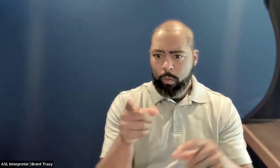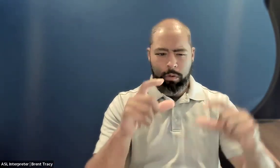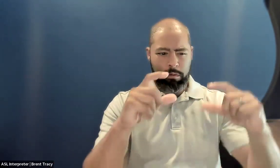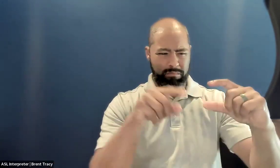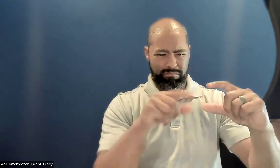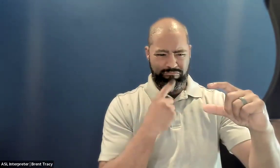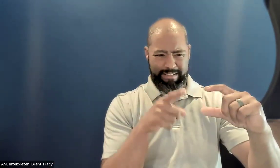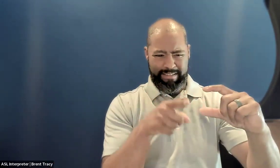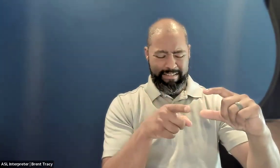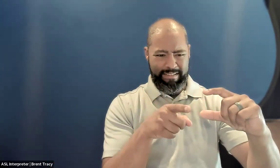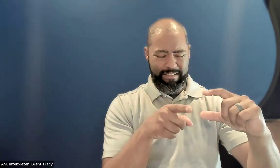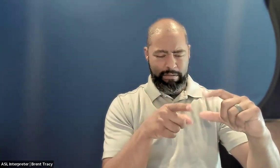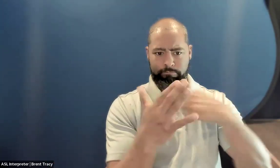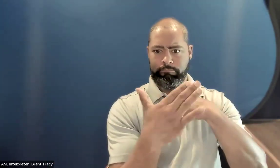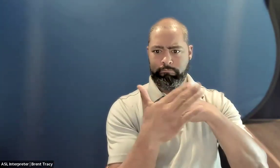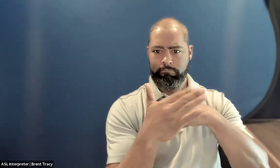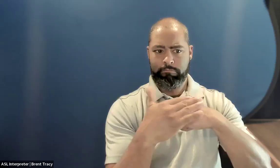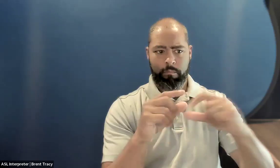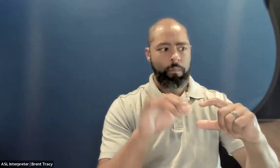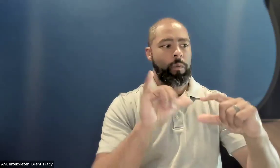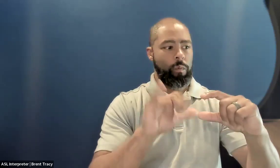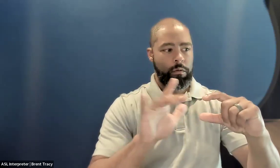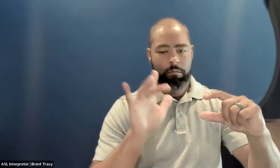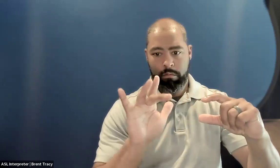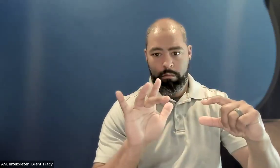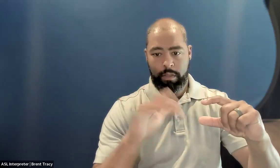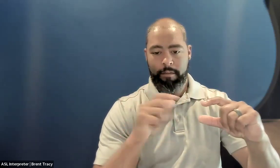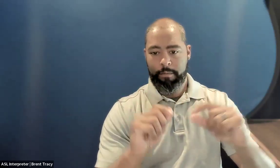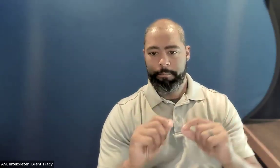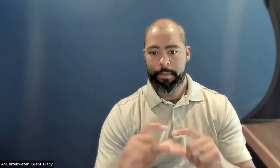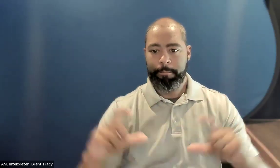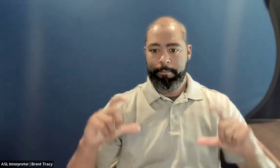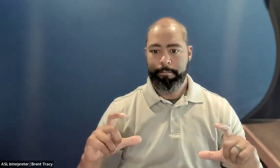occur, documentation on the tool page which I described earlier